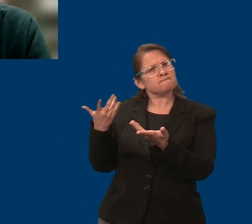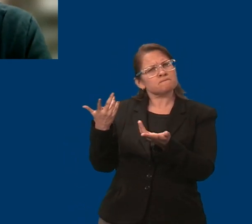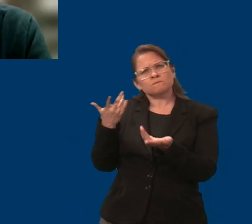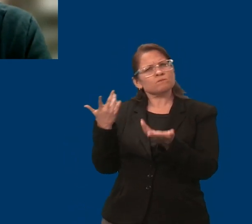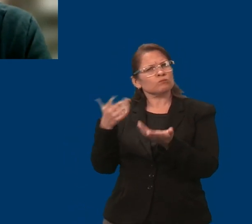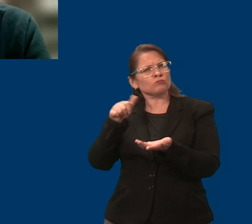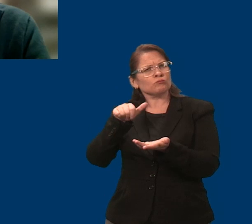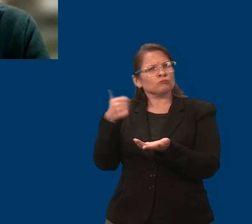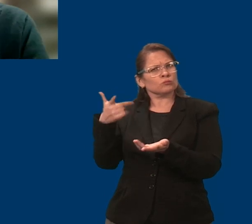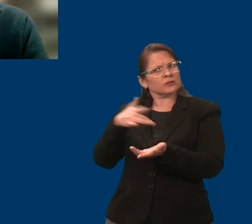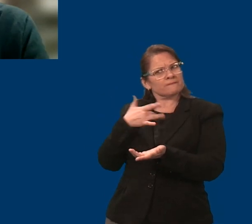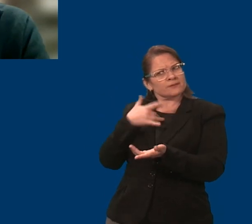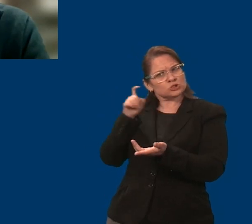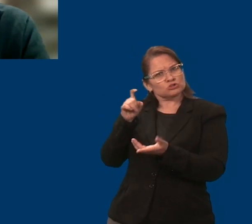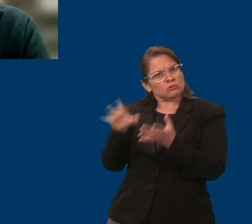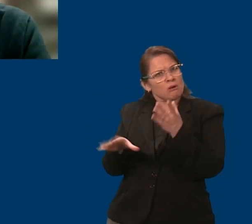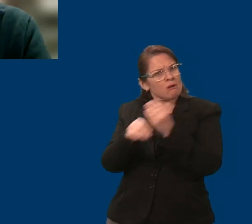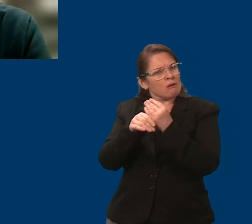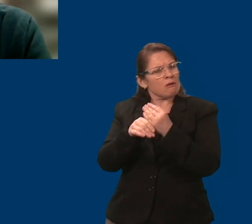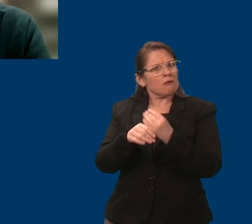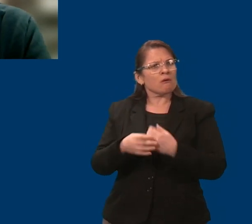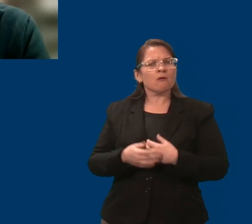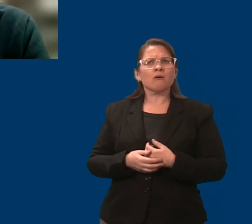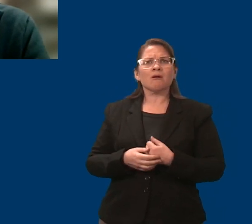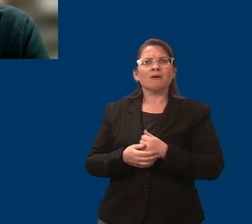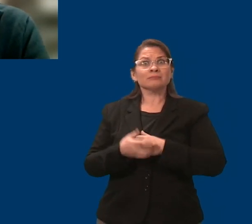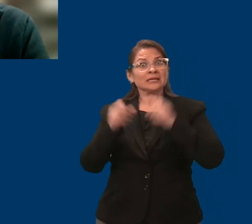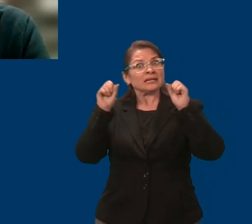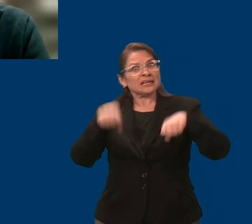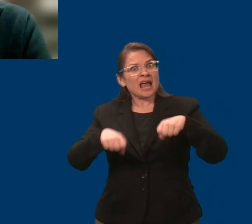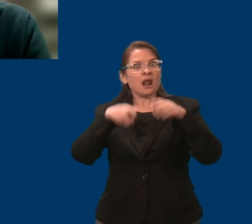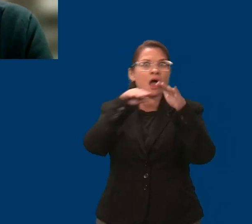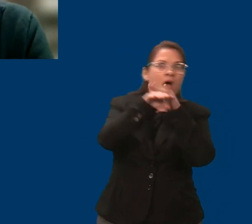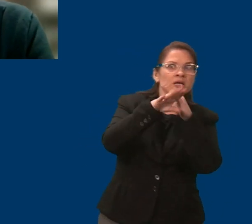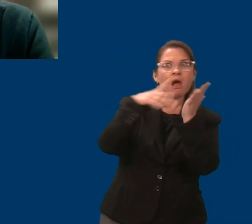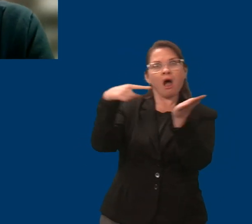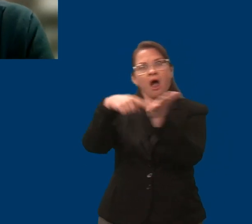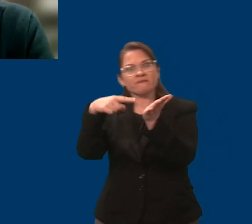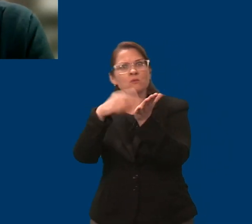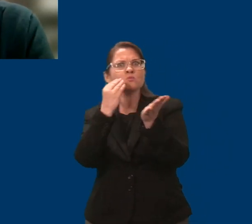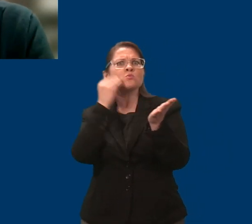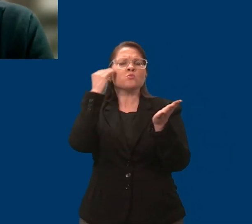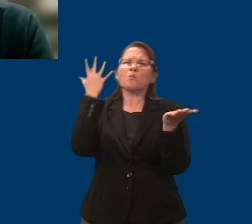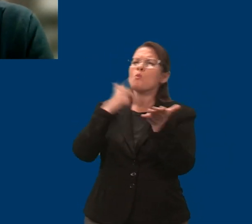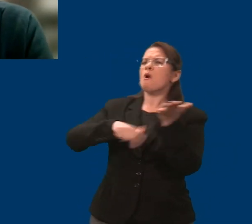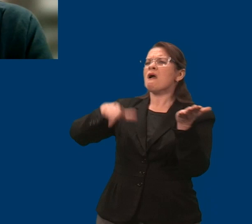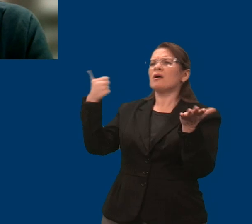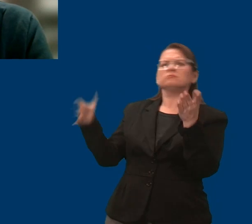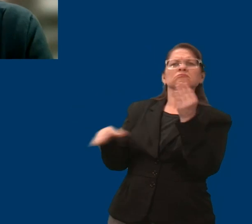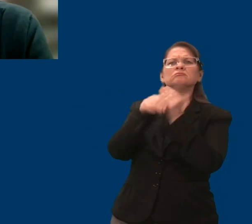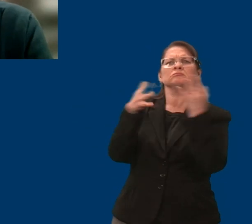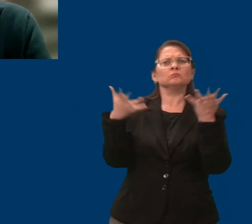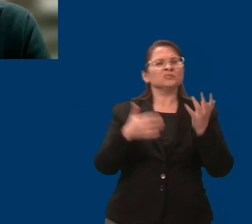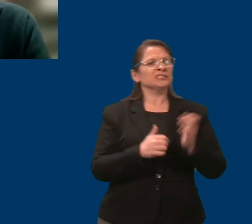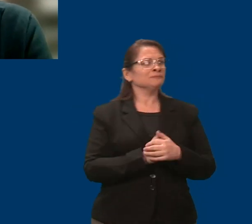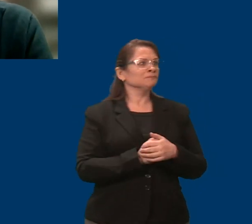have affordable, accessible housing? (Liz) Yeah. We need to be sure we're building and maintaining